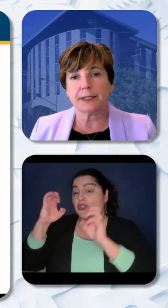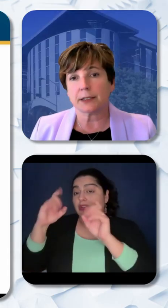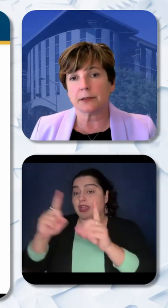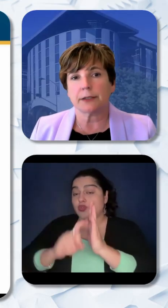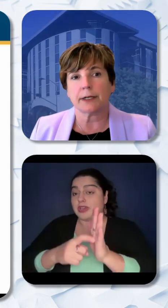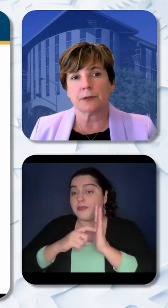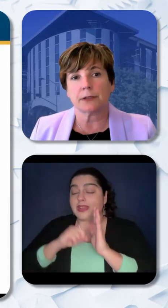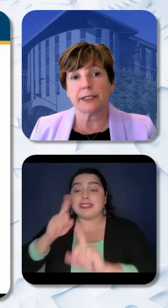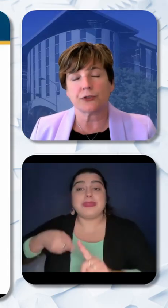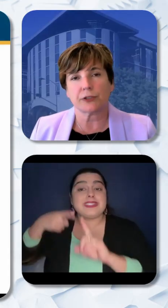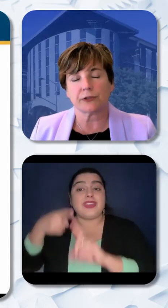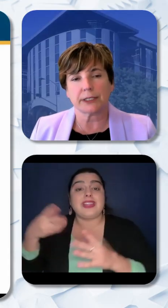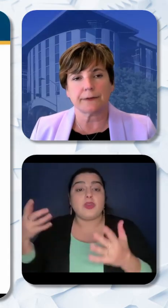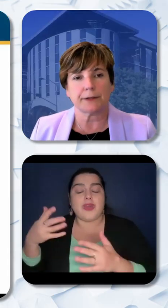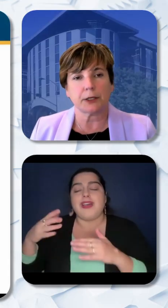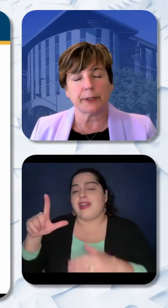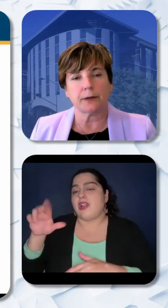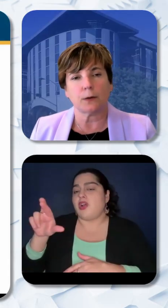particularly around least restrictive environment,